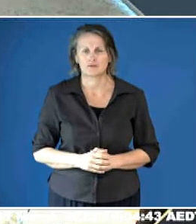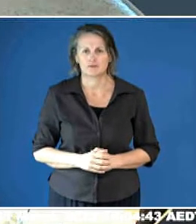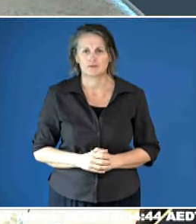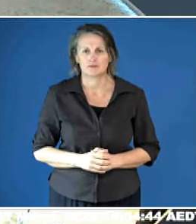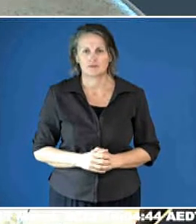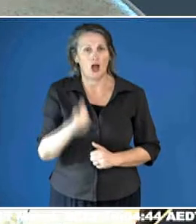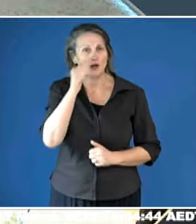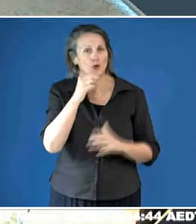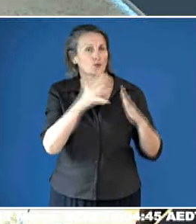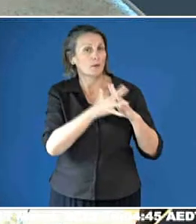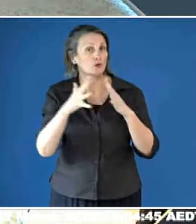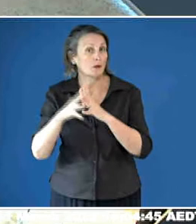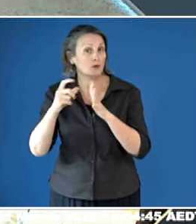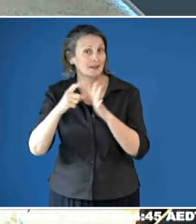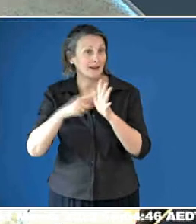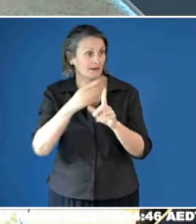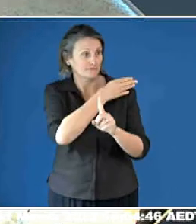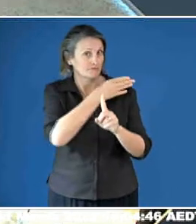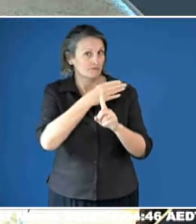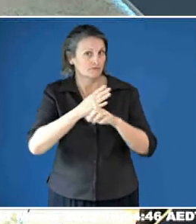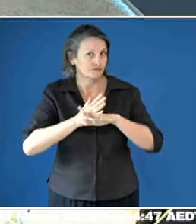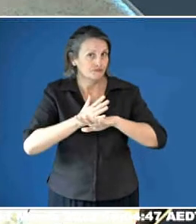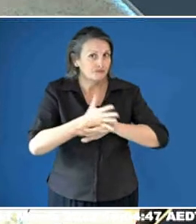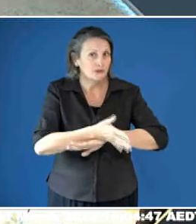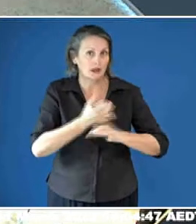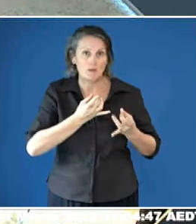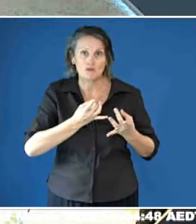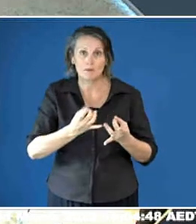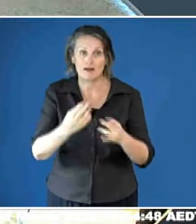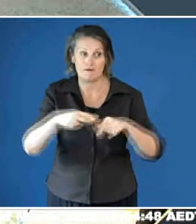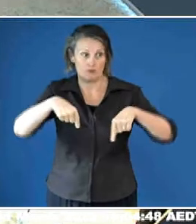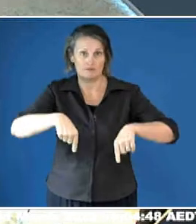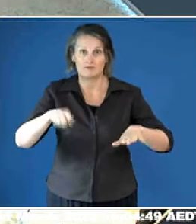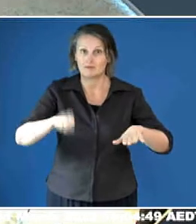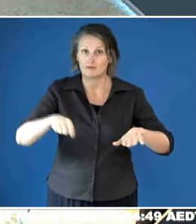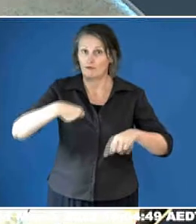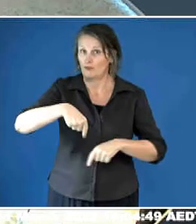We are very grateful for those contributions which have made for a very important hearing